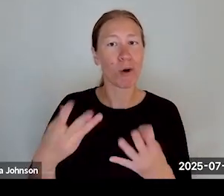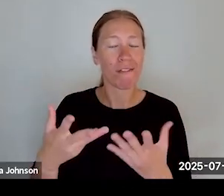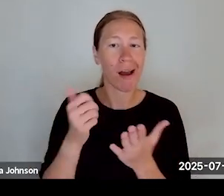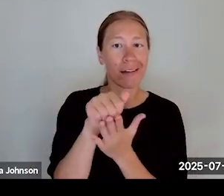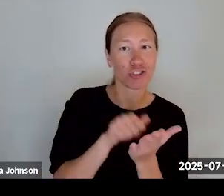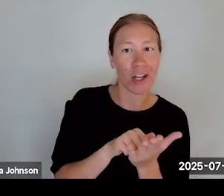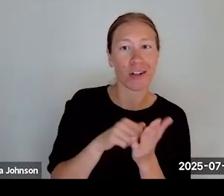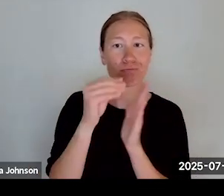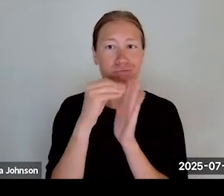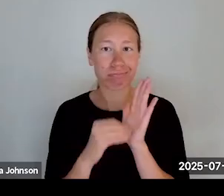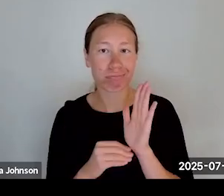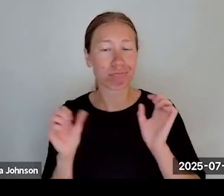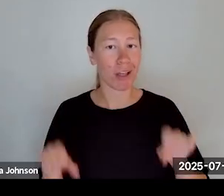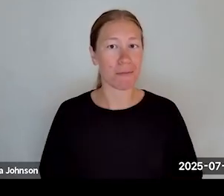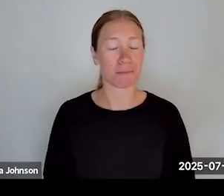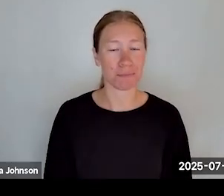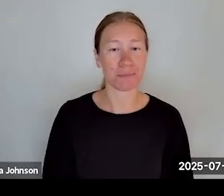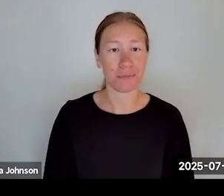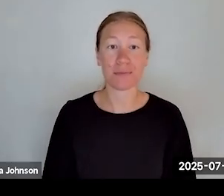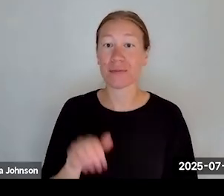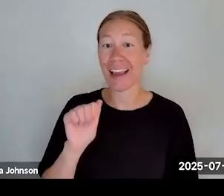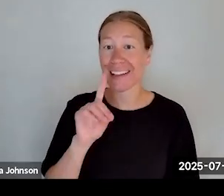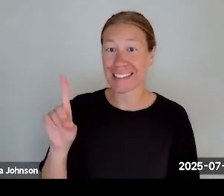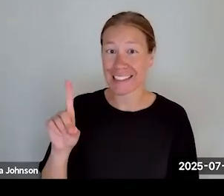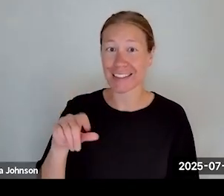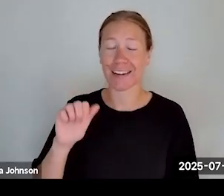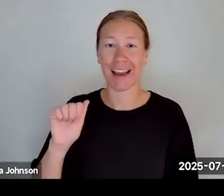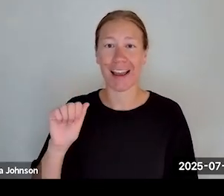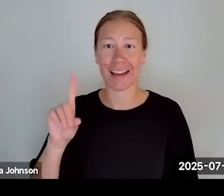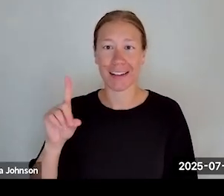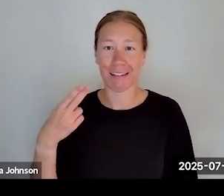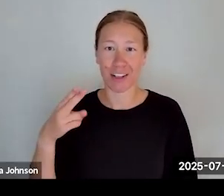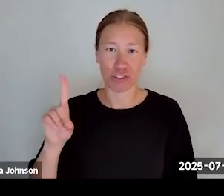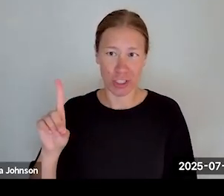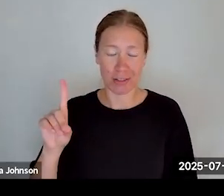For individuals with ADD, ADHD, or other conditions with limitations